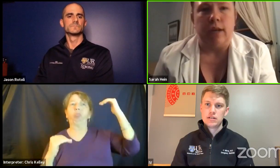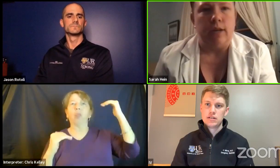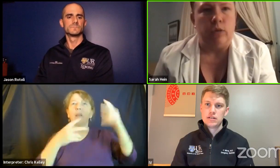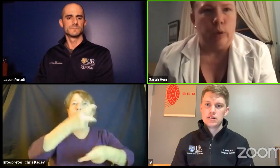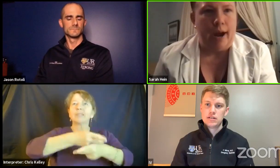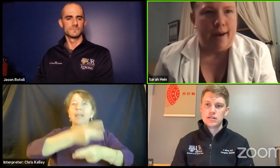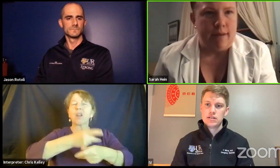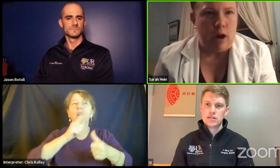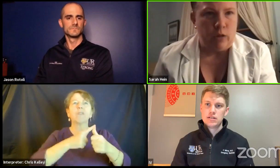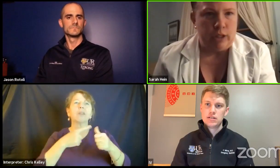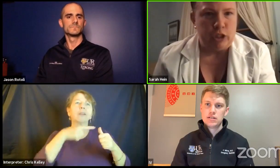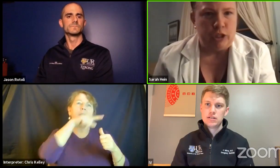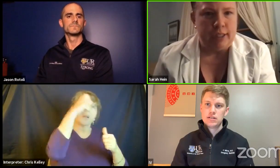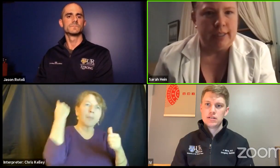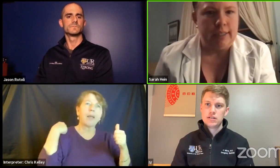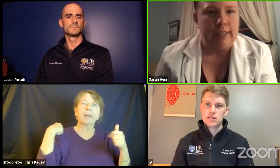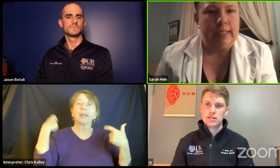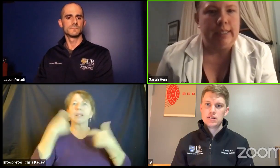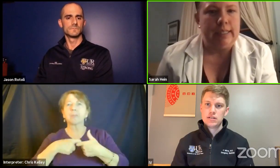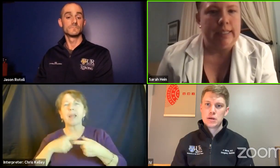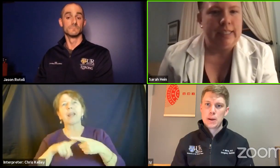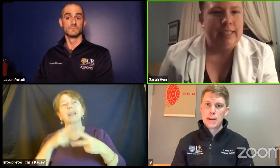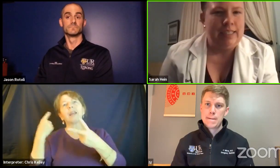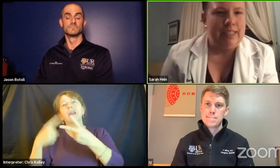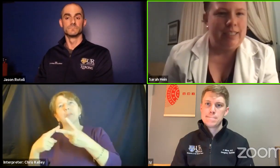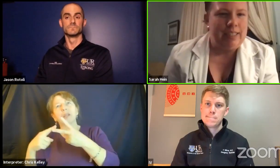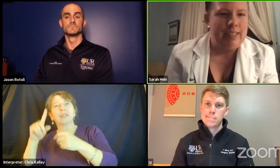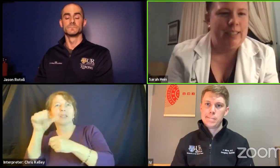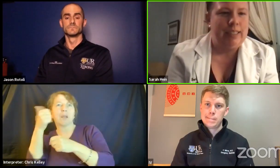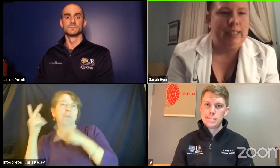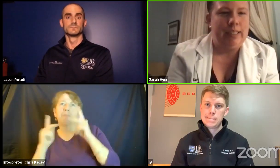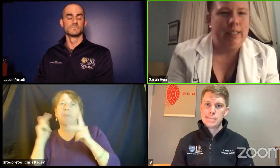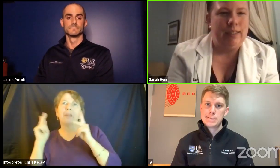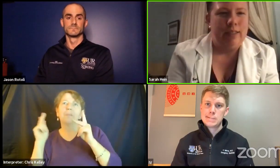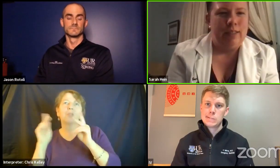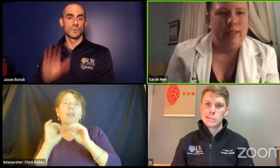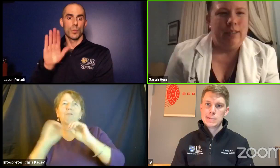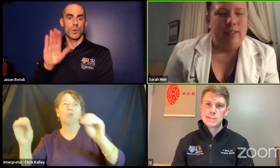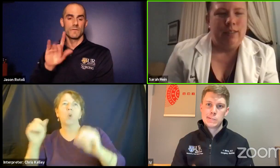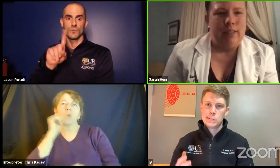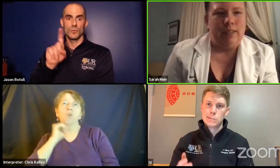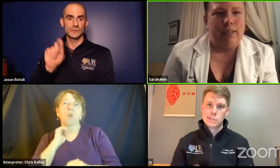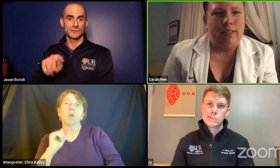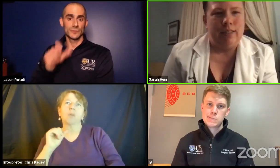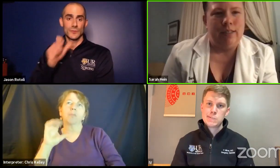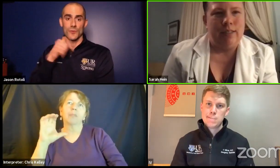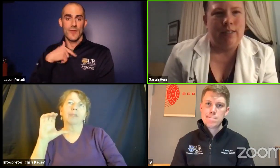realize this. If the patient is confused, is emergently ill or in the process